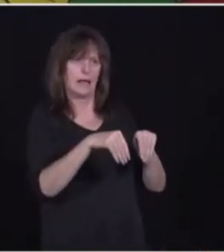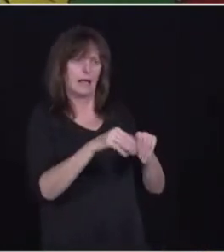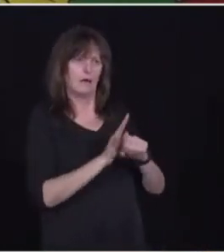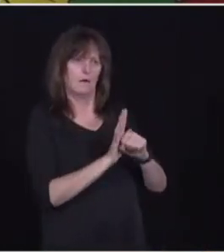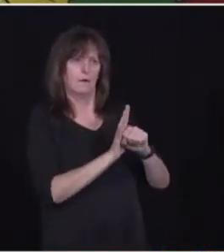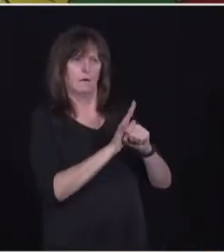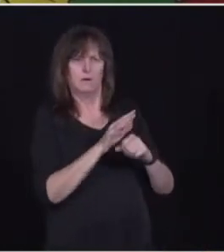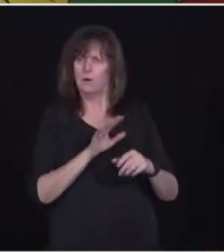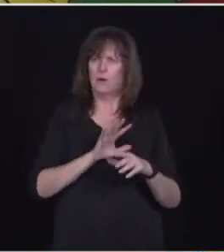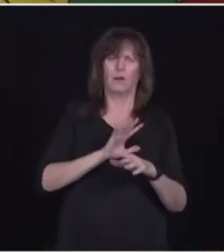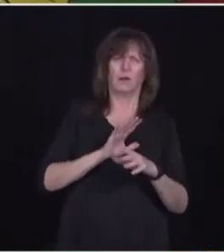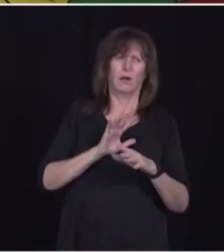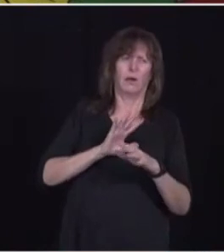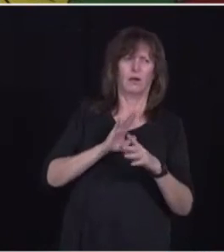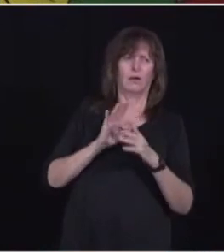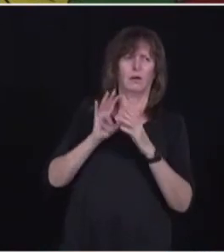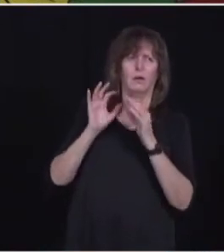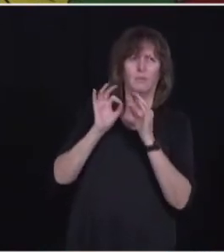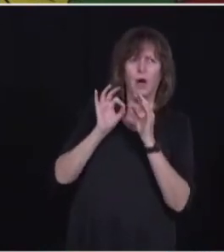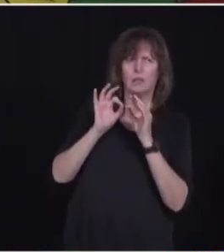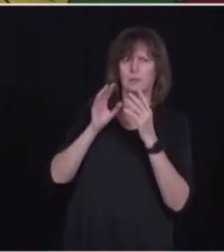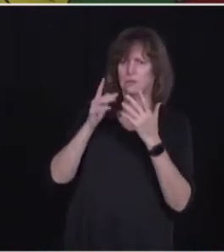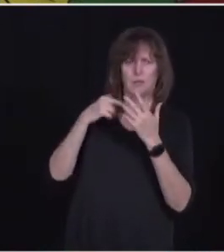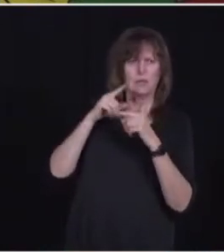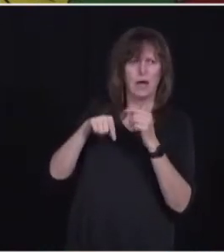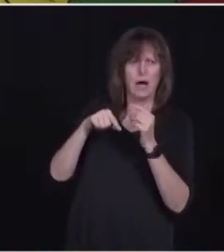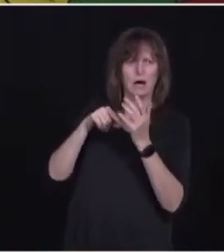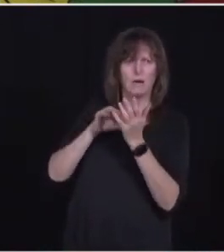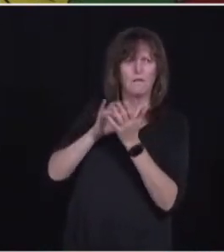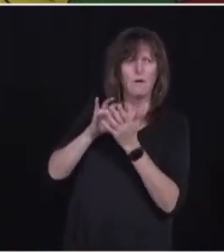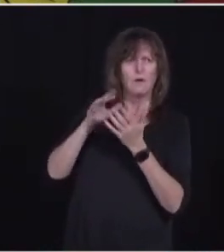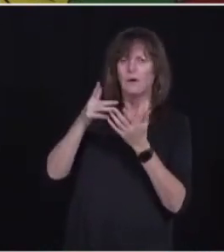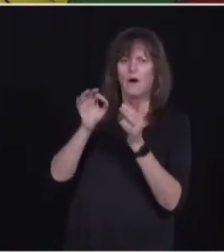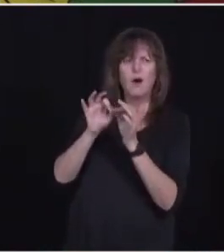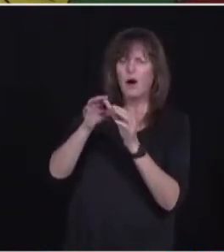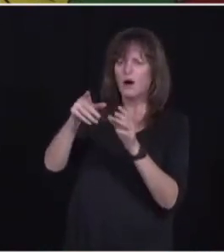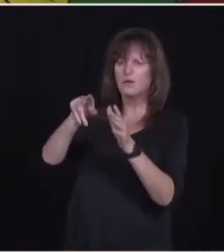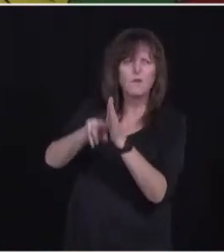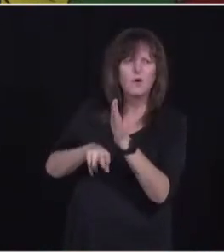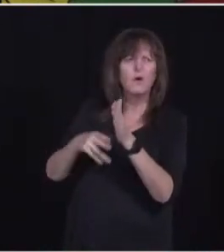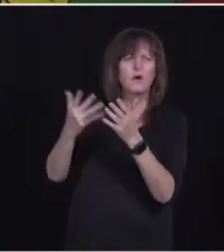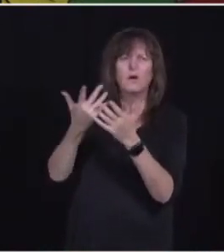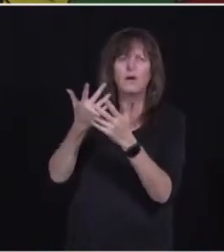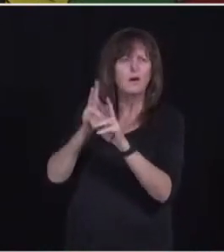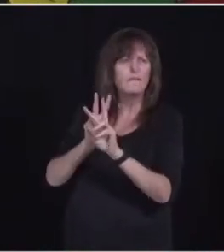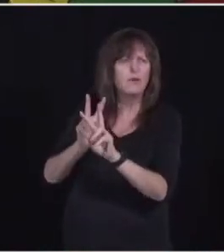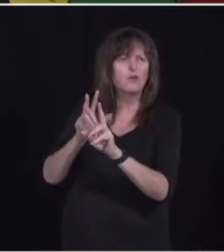and that they couldn't access clear priceless for basic funeral services. Does your government,